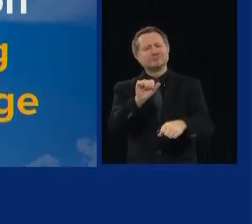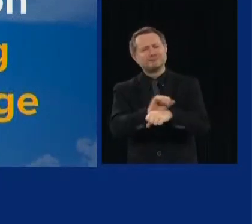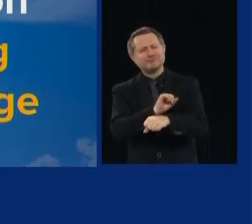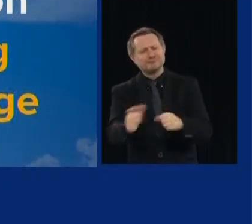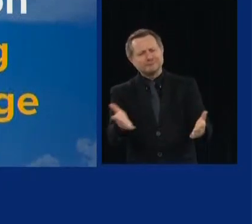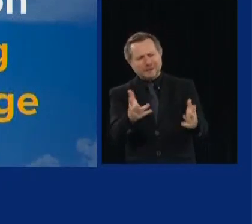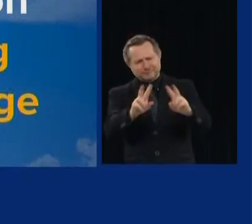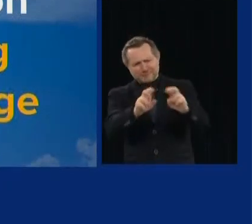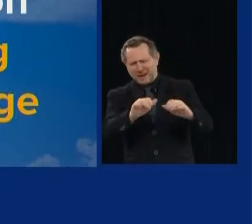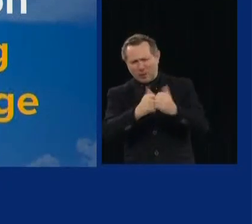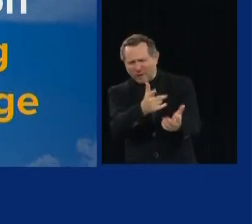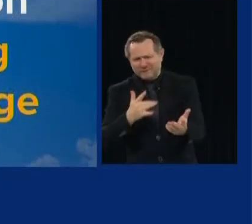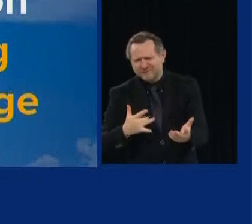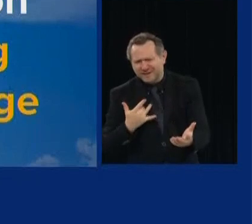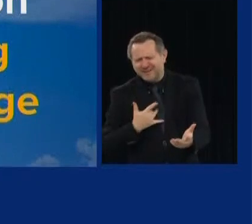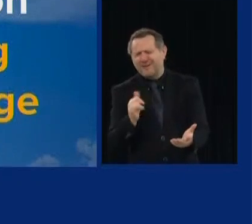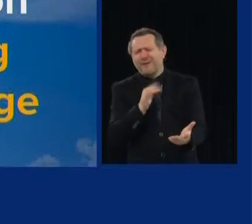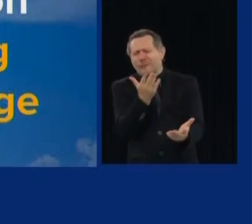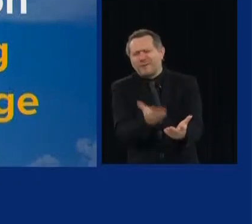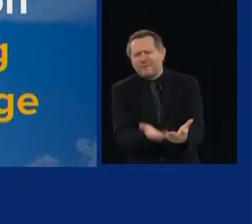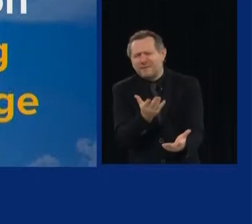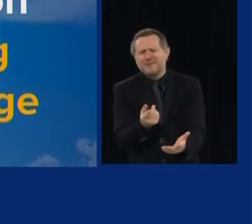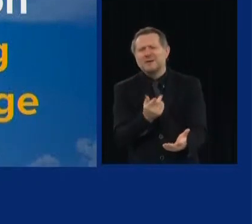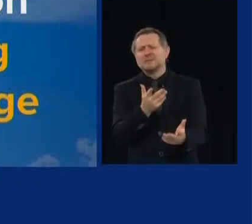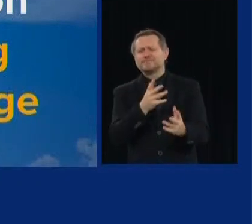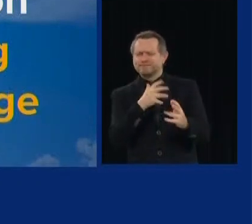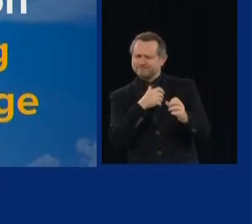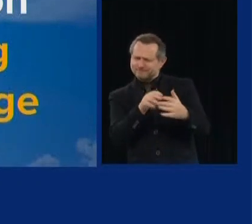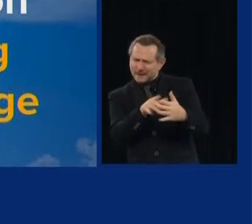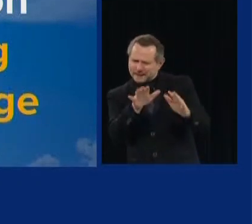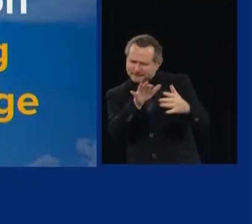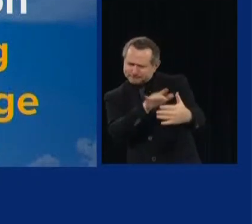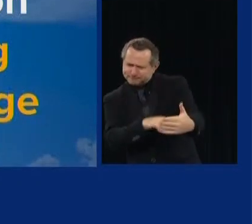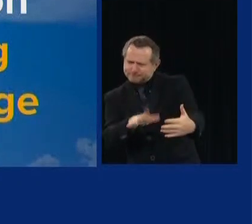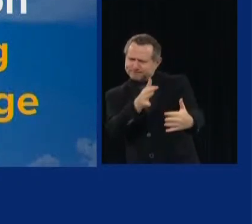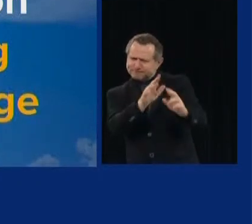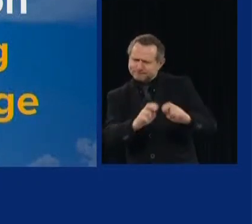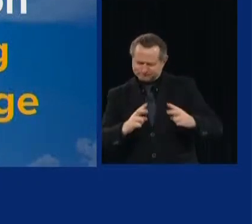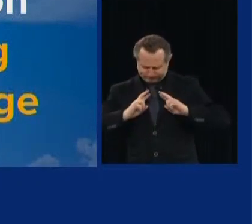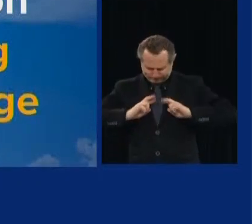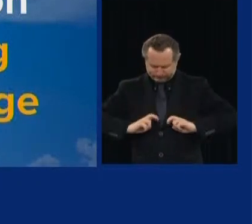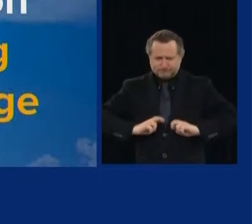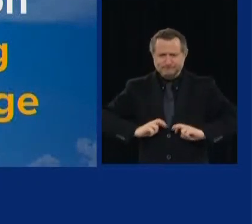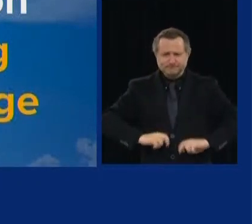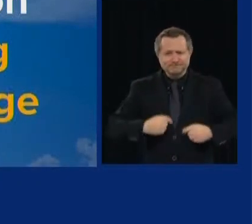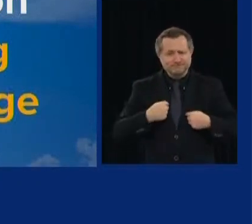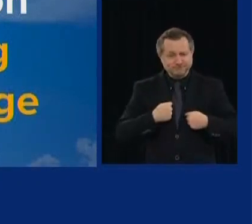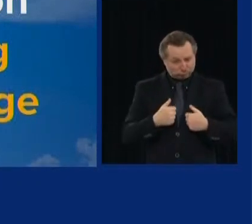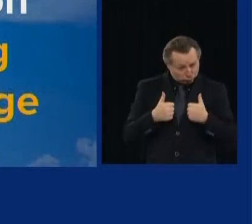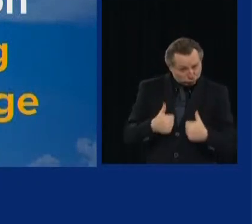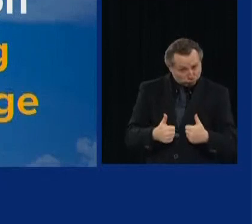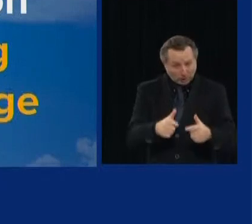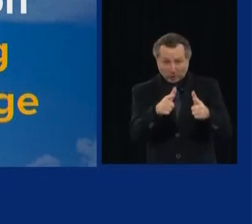GETTING BY. FORGET THAT ANSWER.